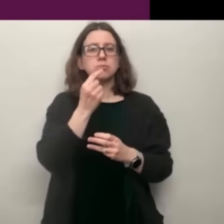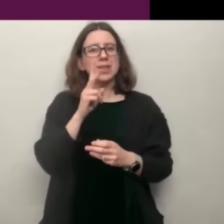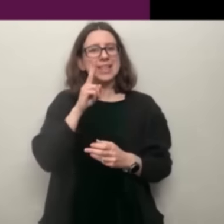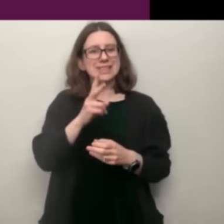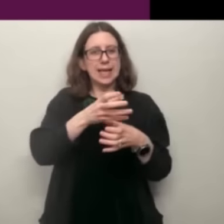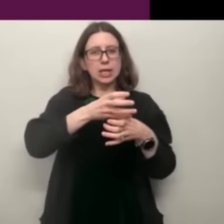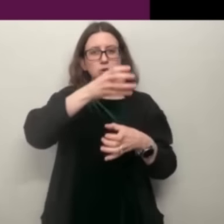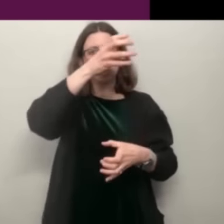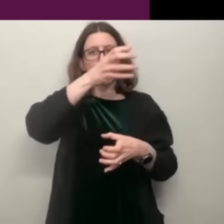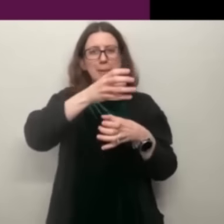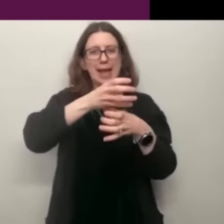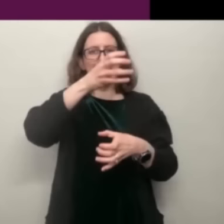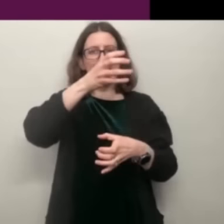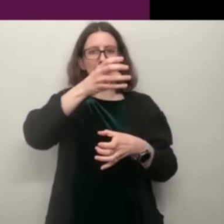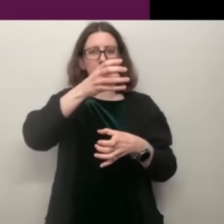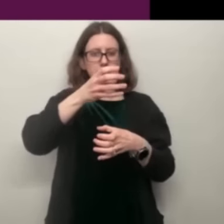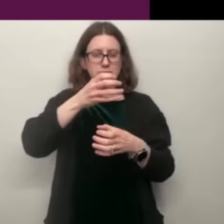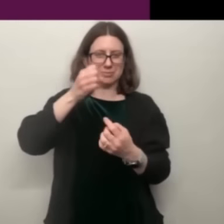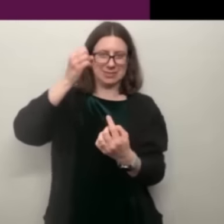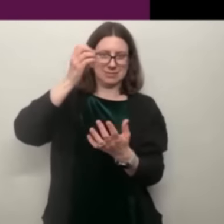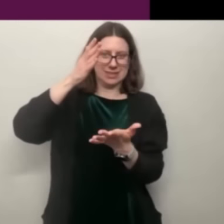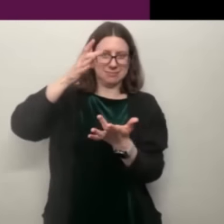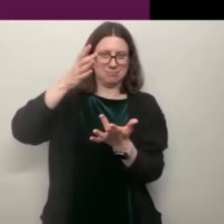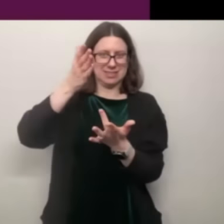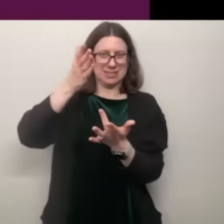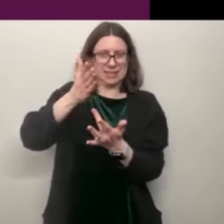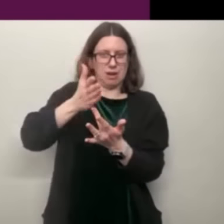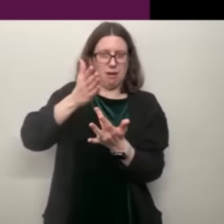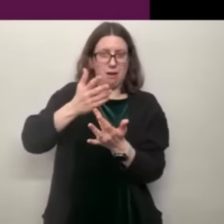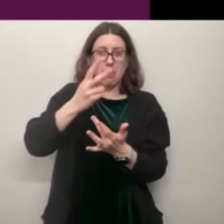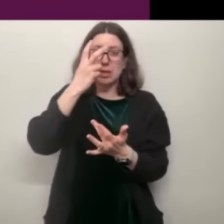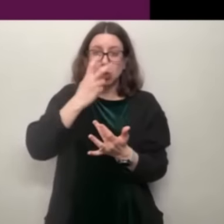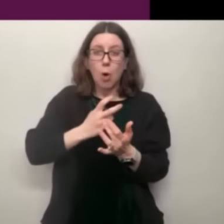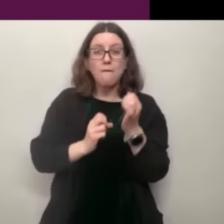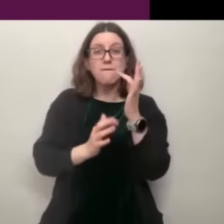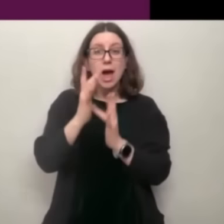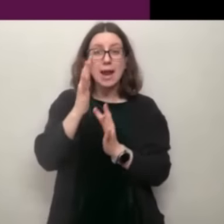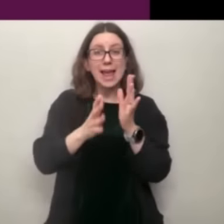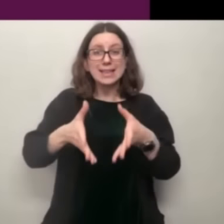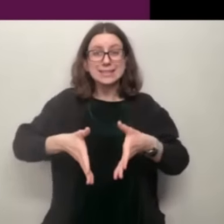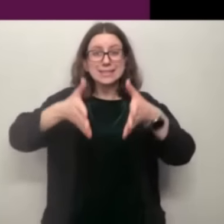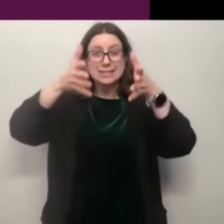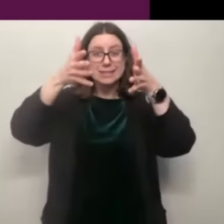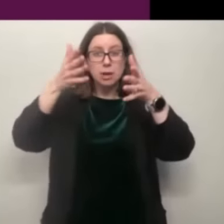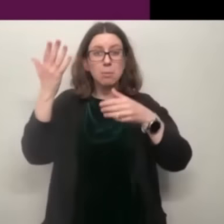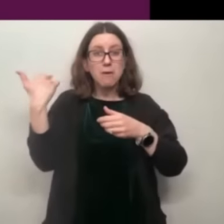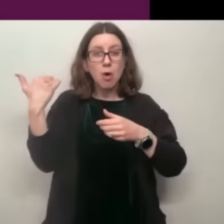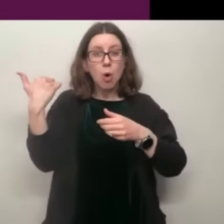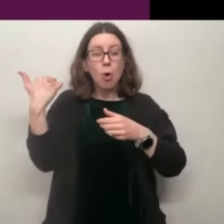in the center and that's actually, that's actually the old furnace, the Upper Furnace, the one whose lintel we've seen in an earlier image.